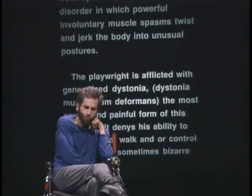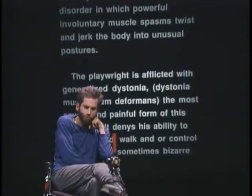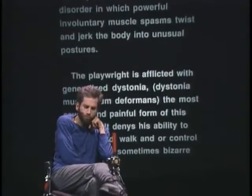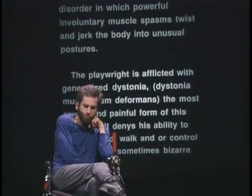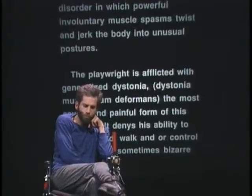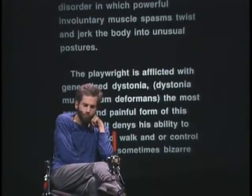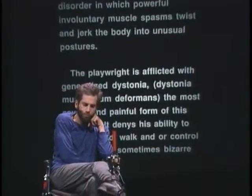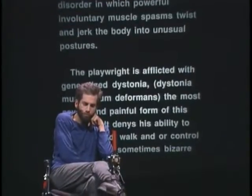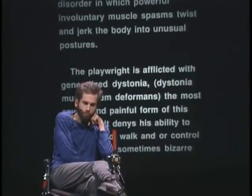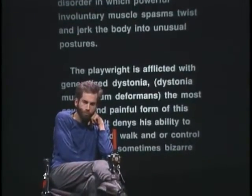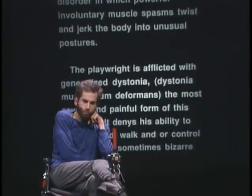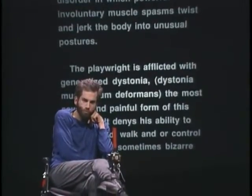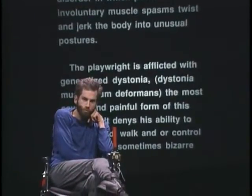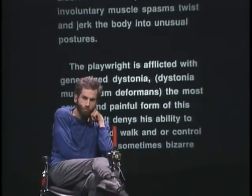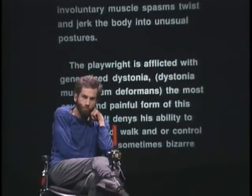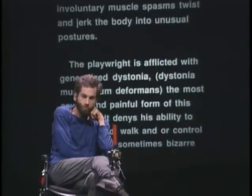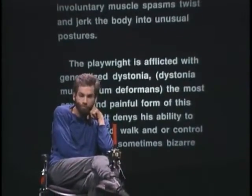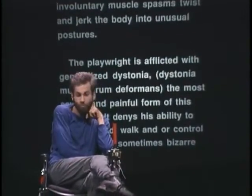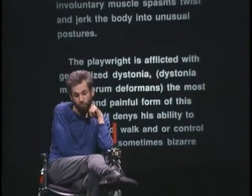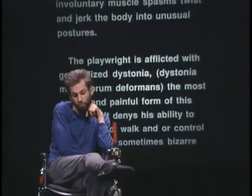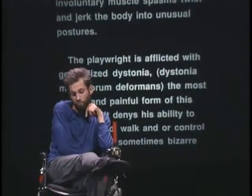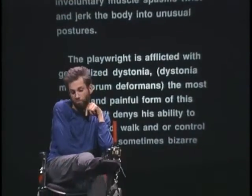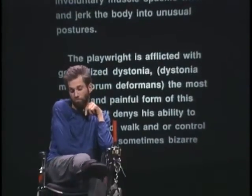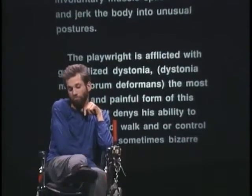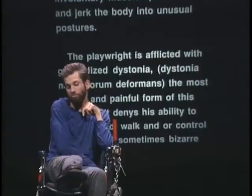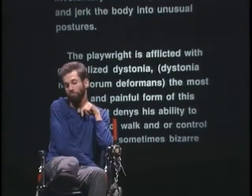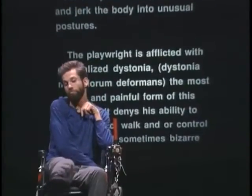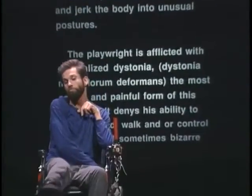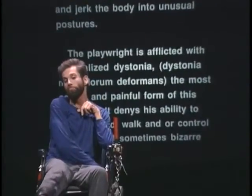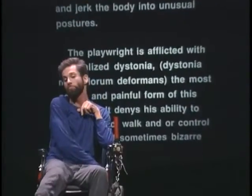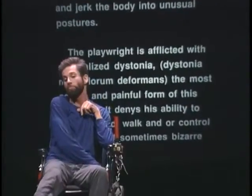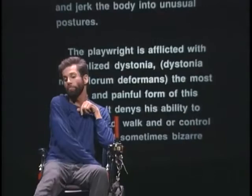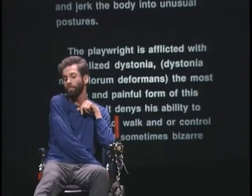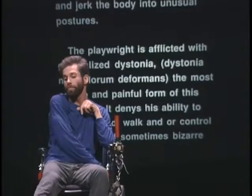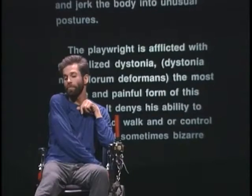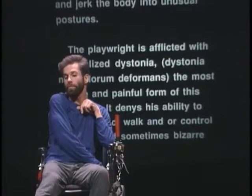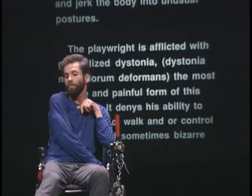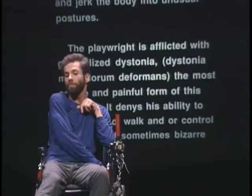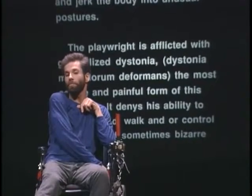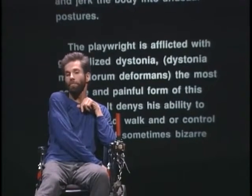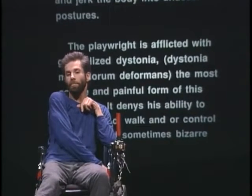into unusual postures the playwright is afflicted with generalized dystonia